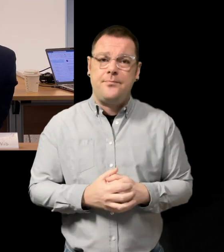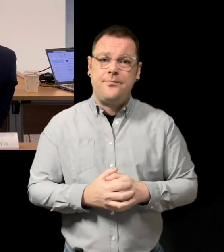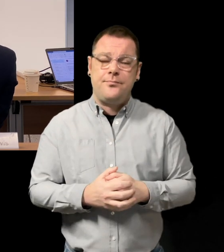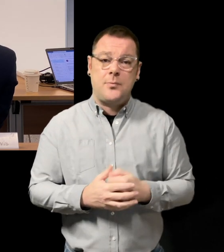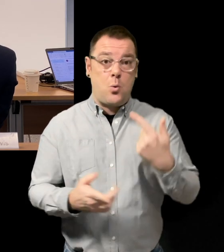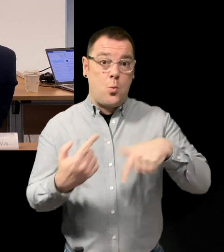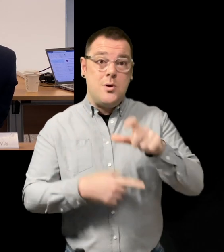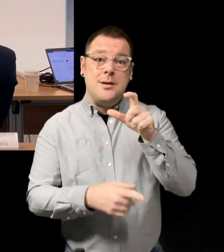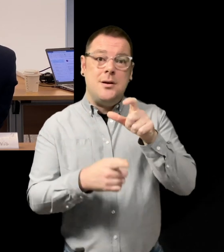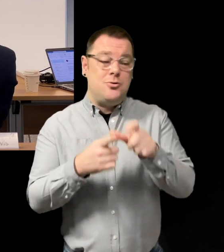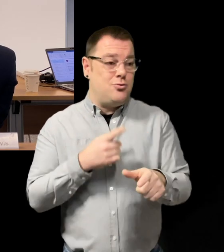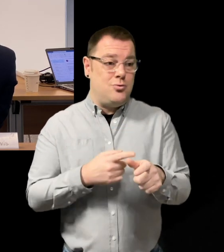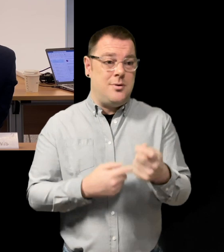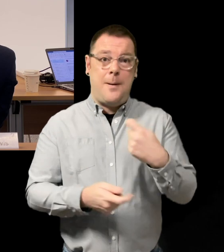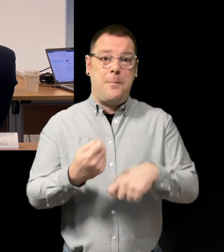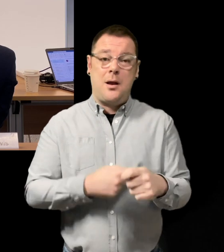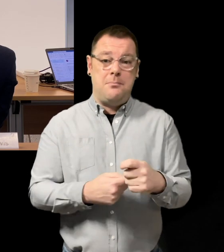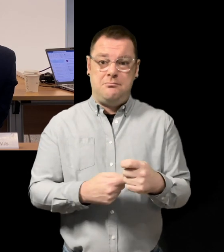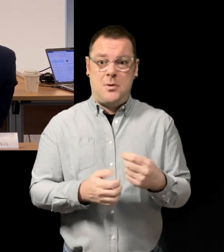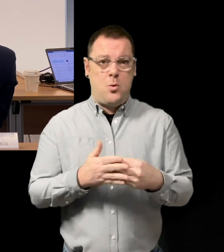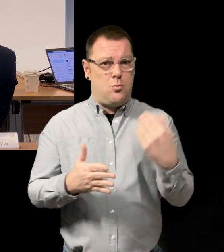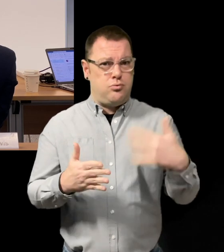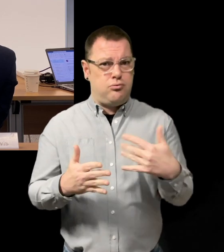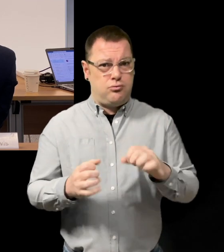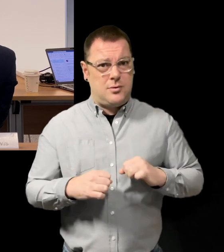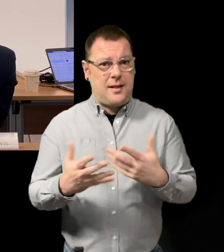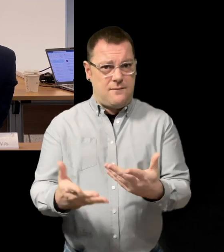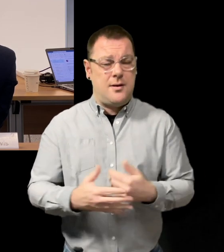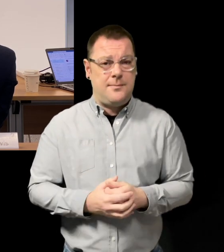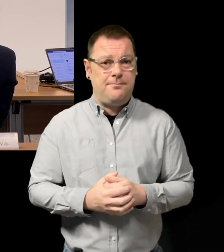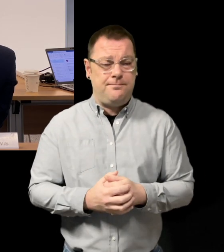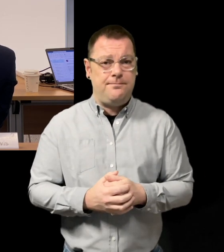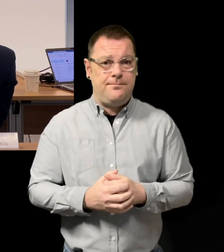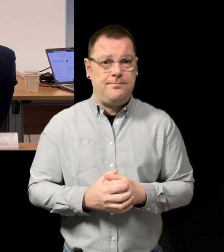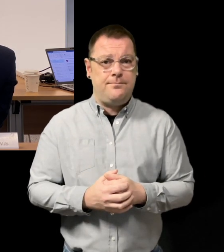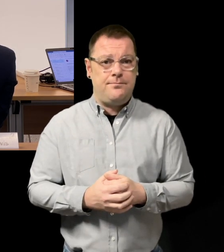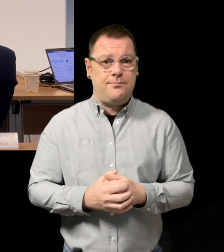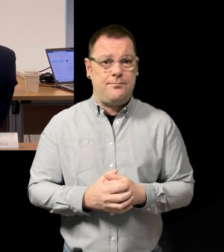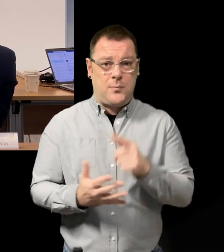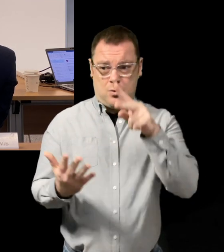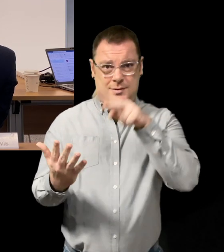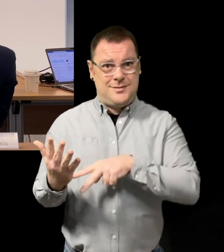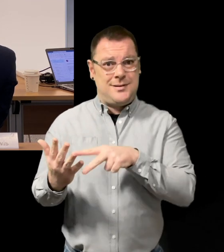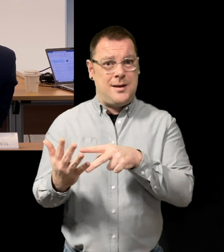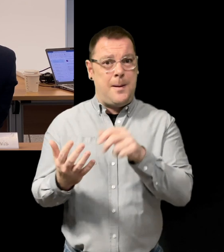Everything we do has simply become more expensive to deliver. That can be seen in our budget papers